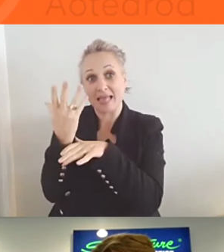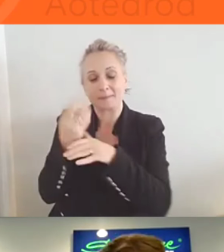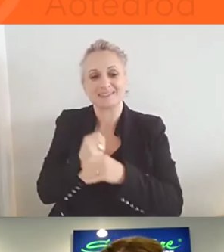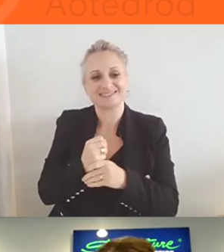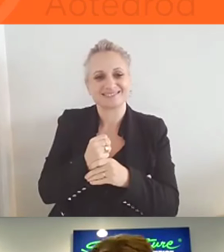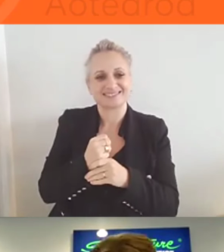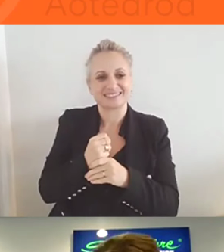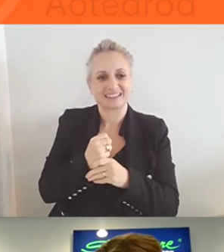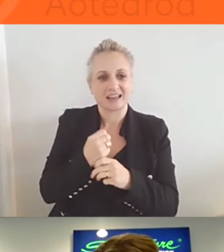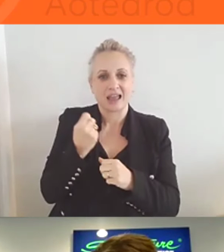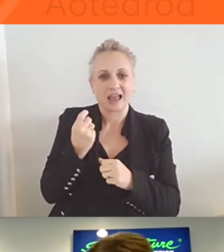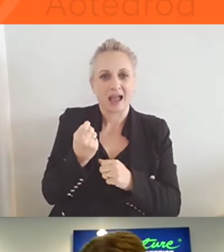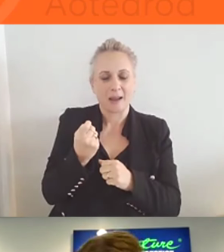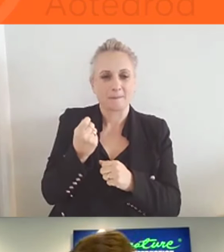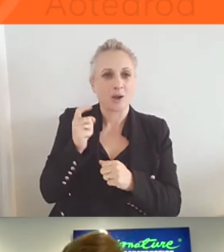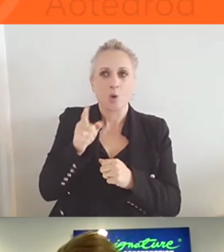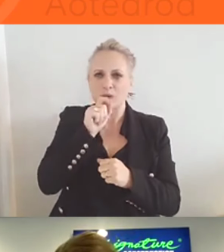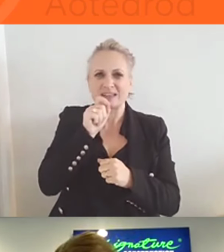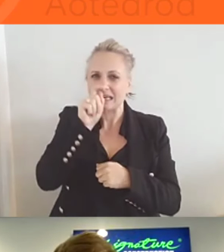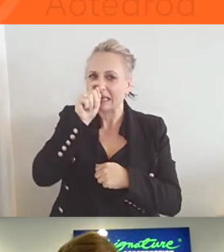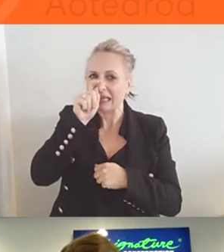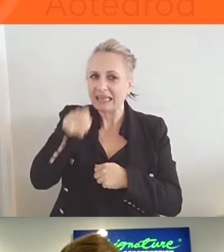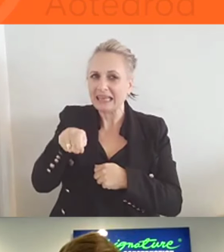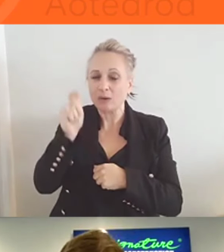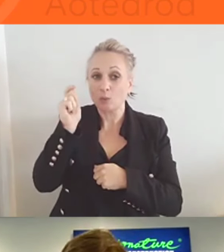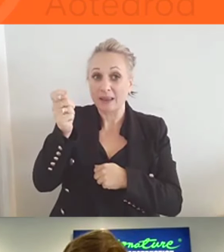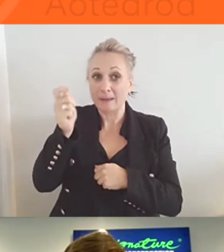it was KiwiBuild, it was market and it was community housing providers,